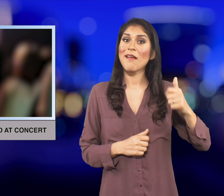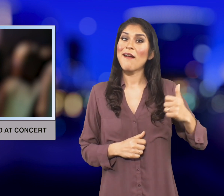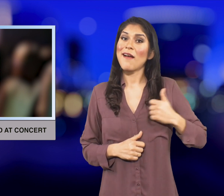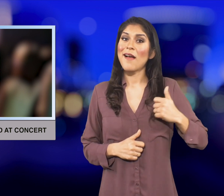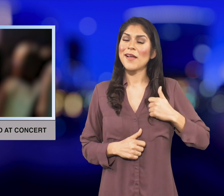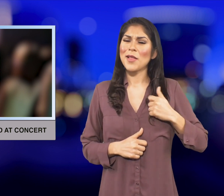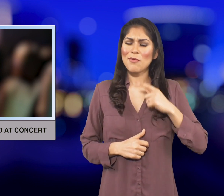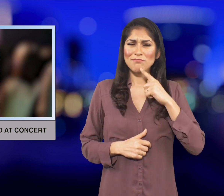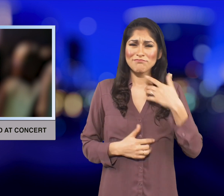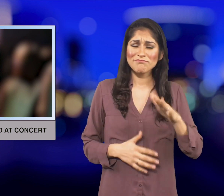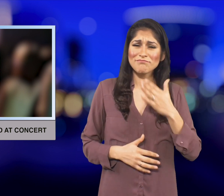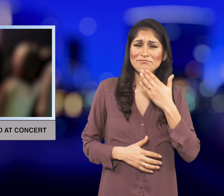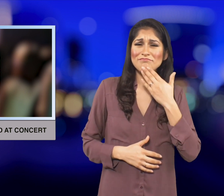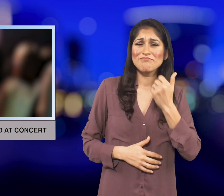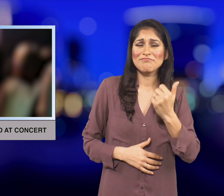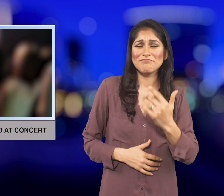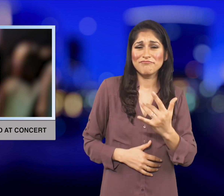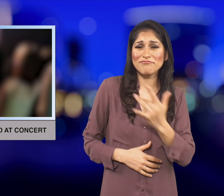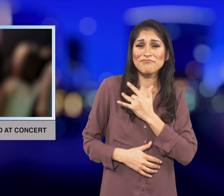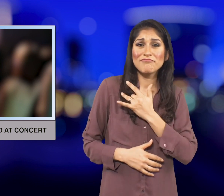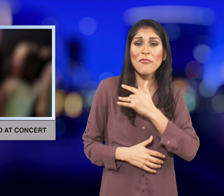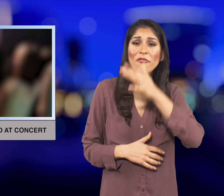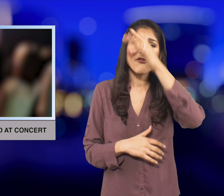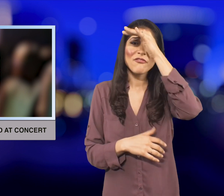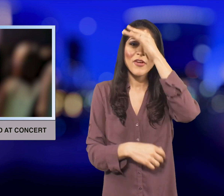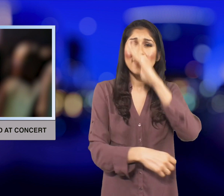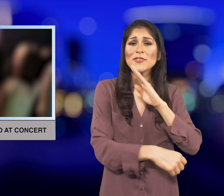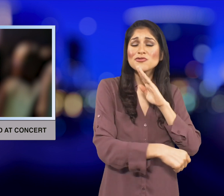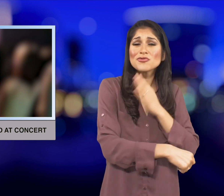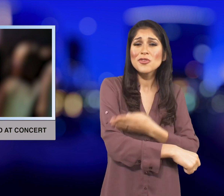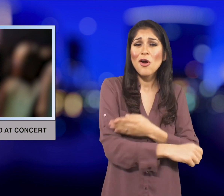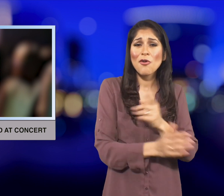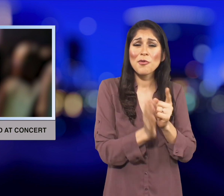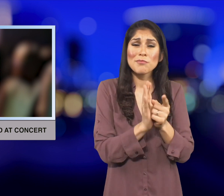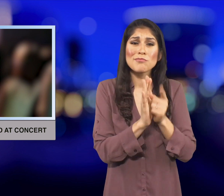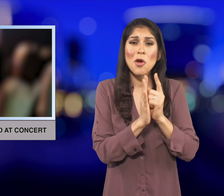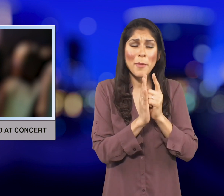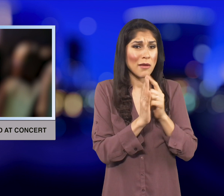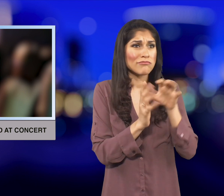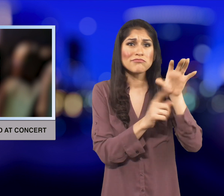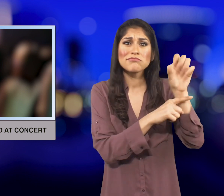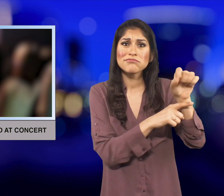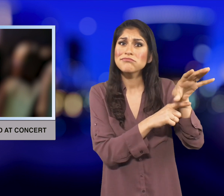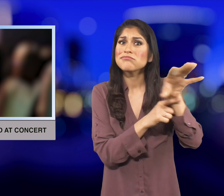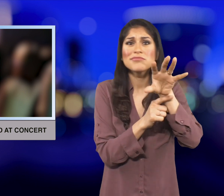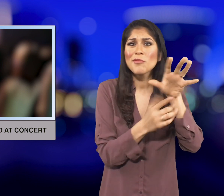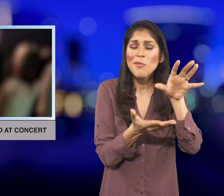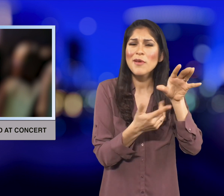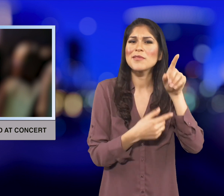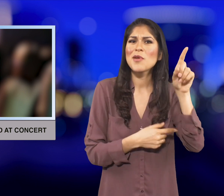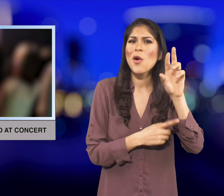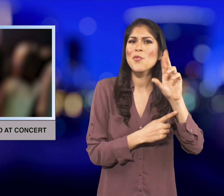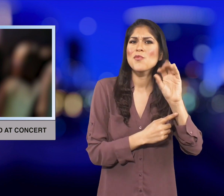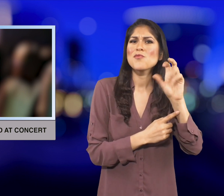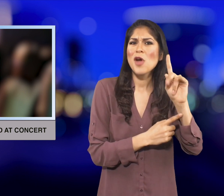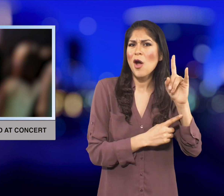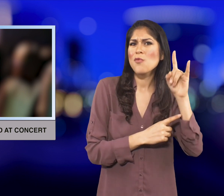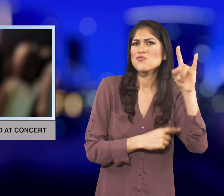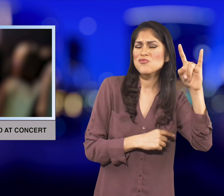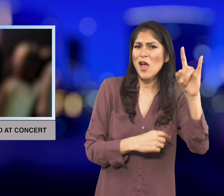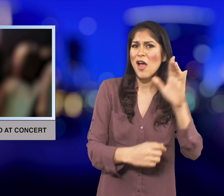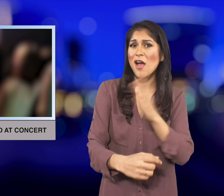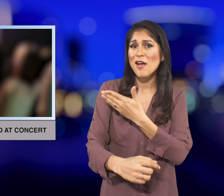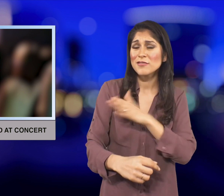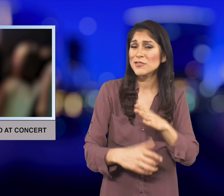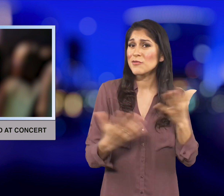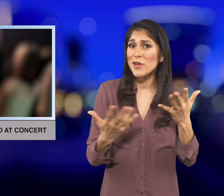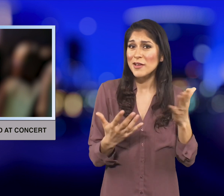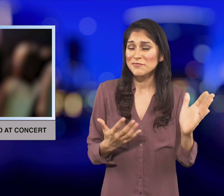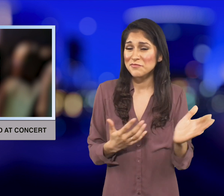A sweet father-daughter moment was caught on camera at a rock concert in Canada.